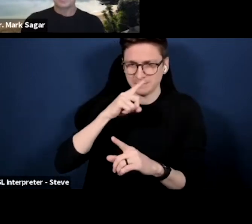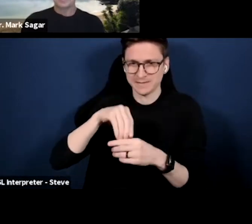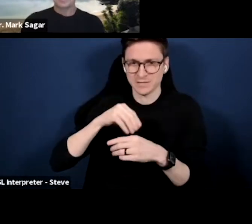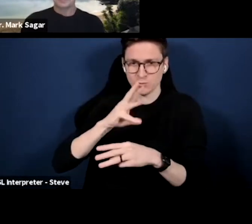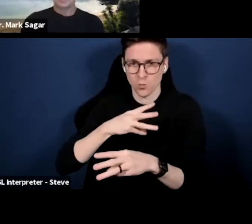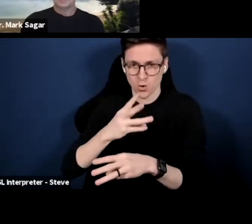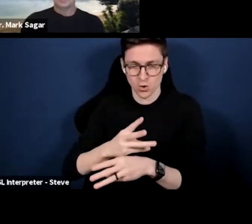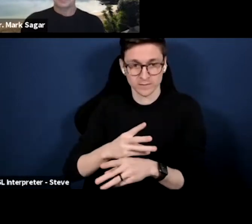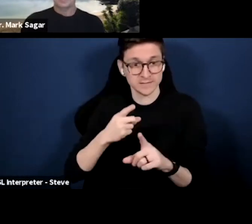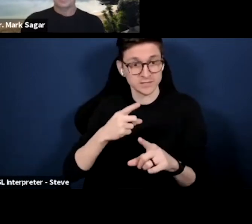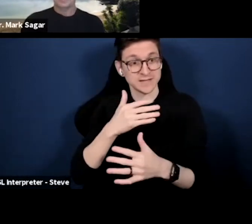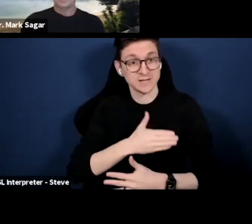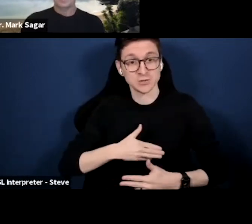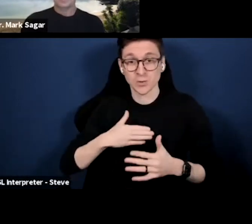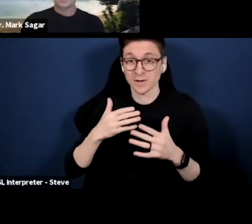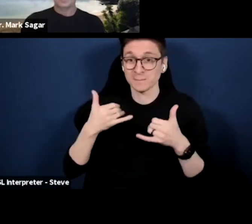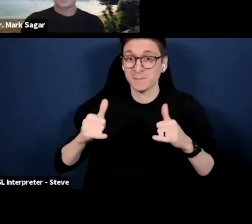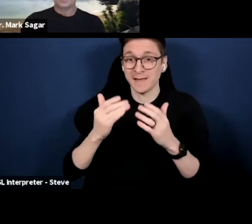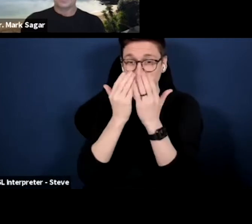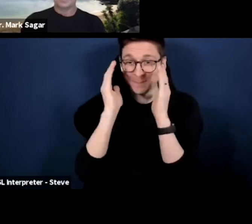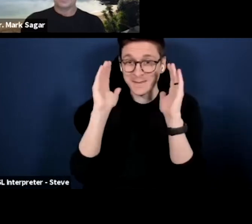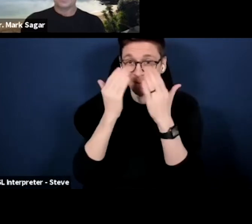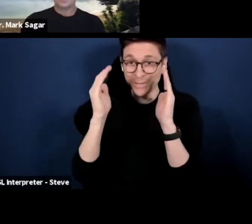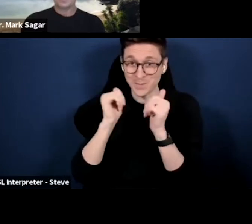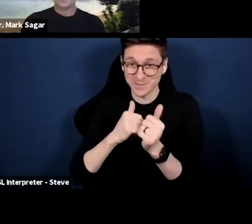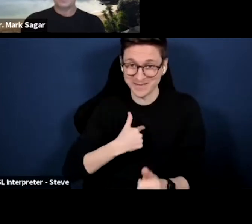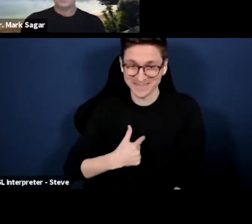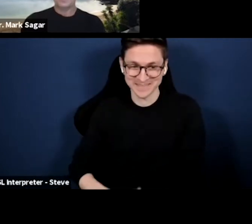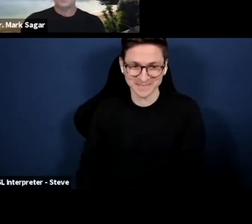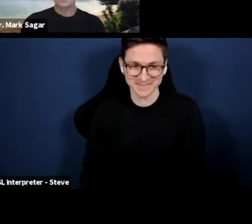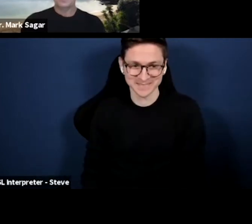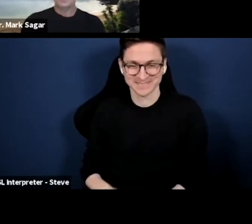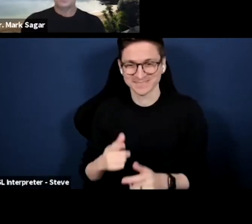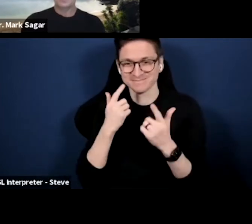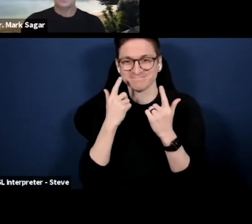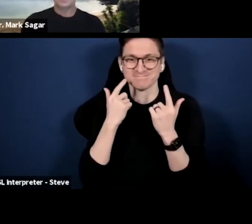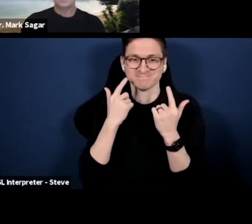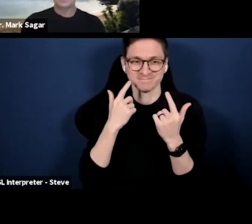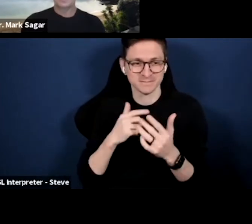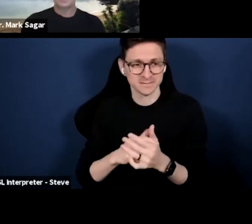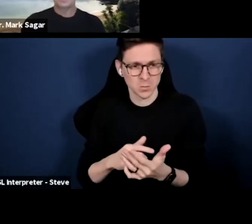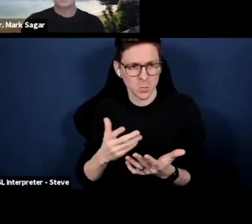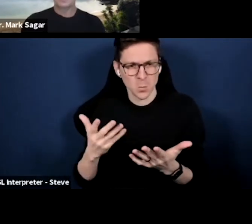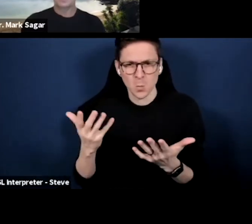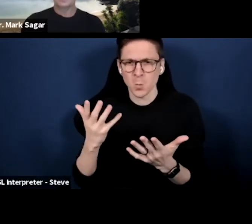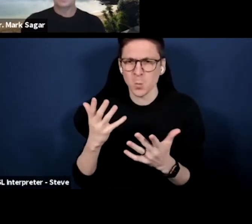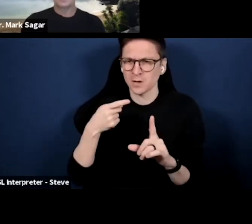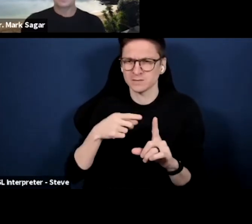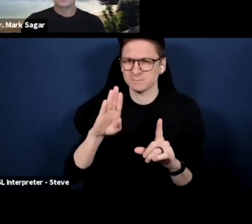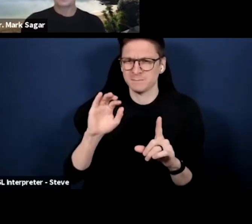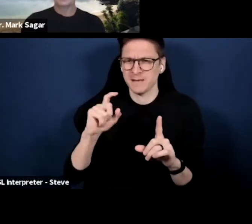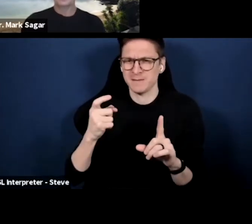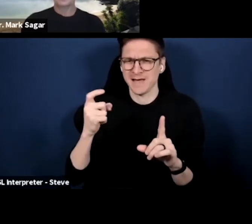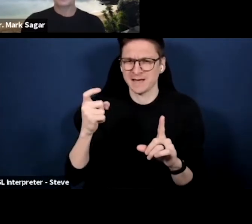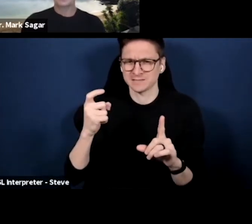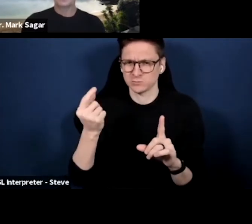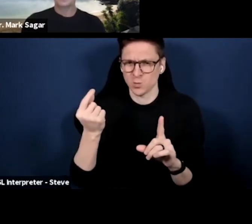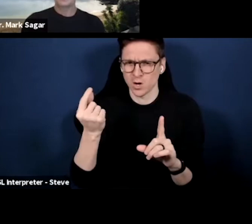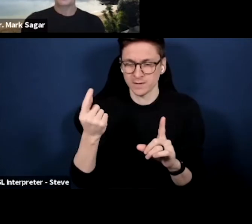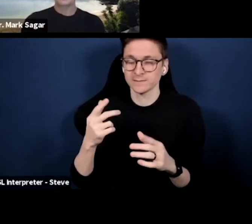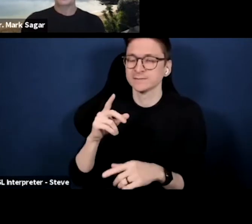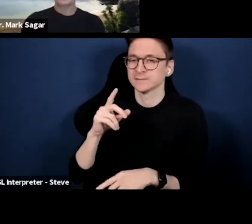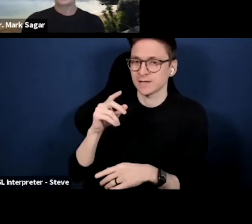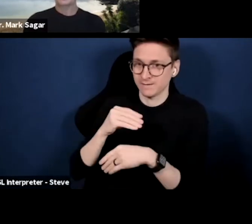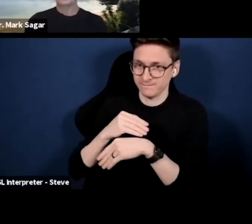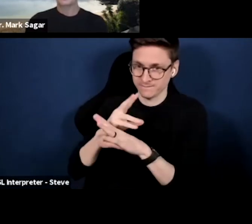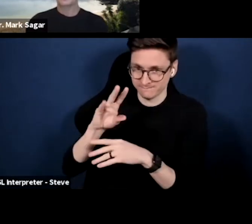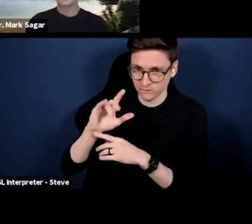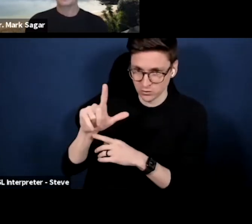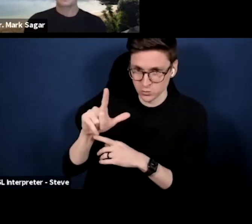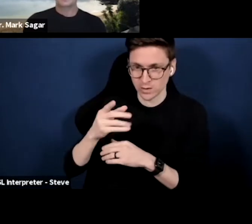playing a peek-a-boo game with me so what is baby x it's a virtual infant simulation it's trying to